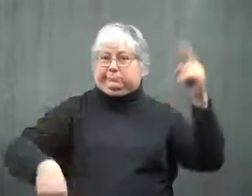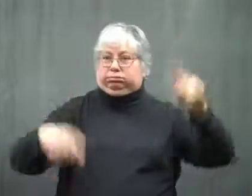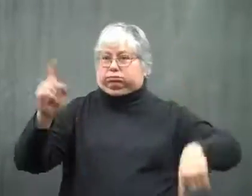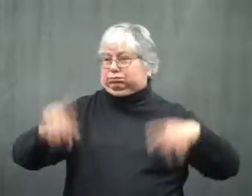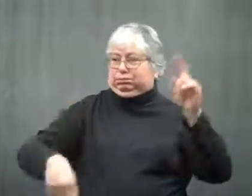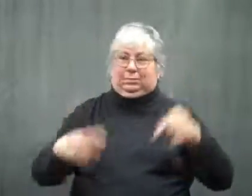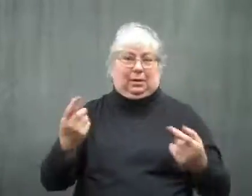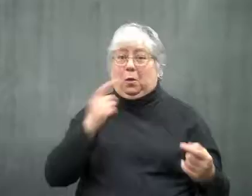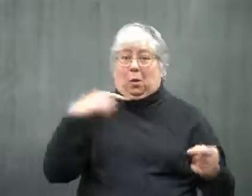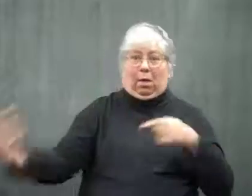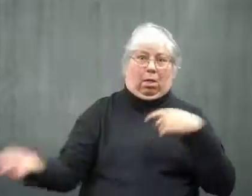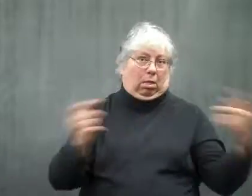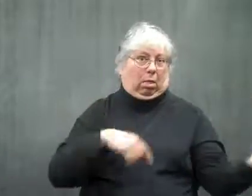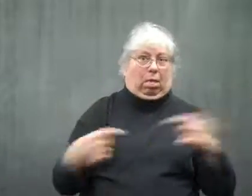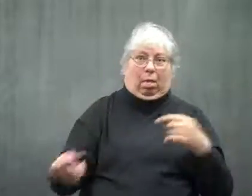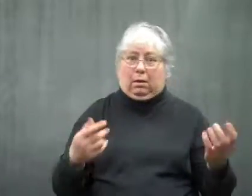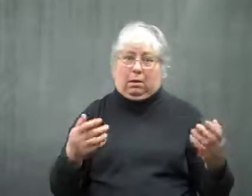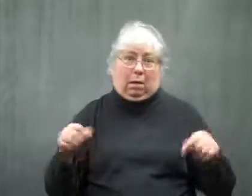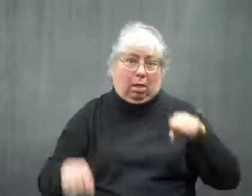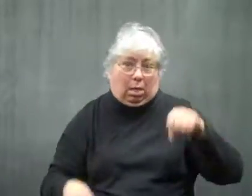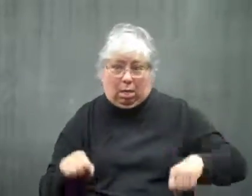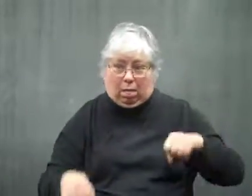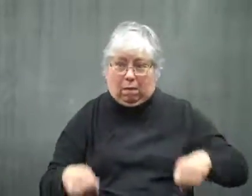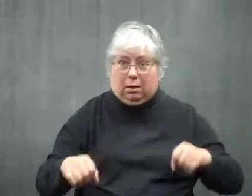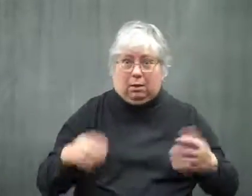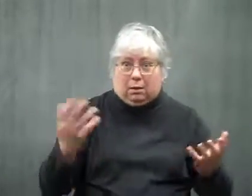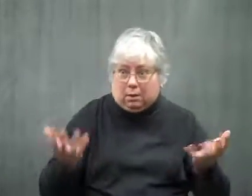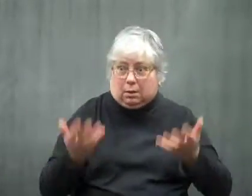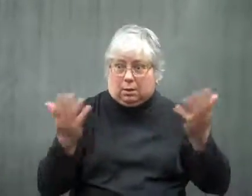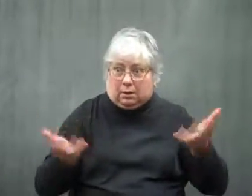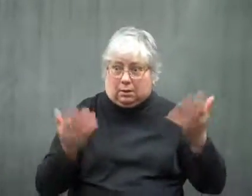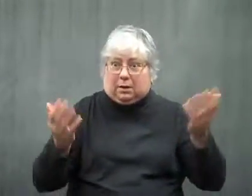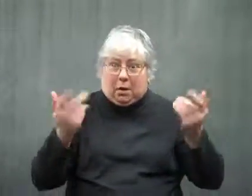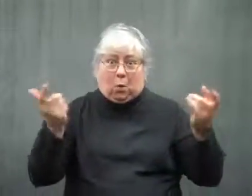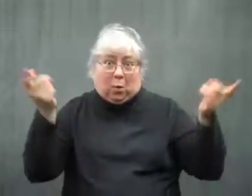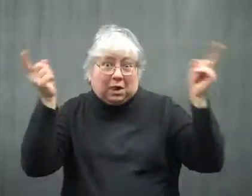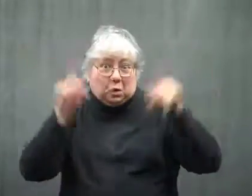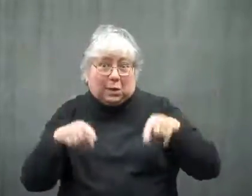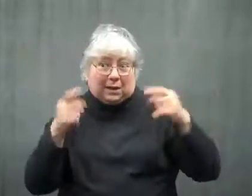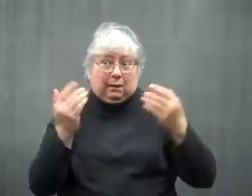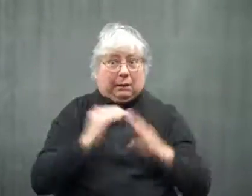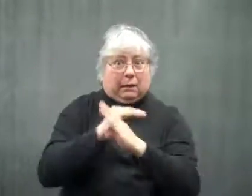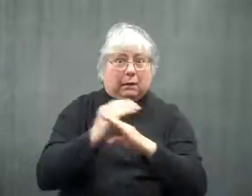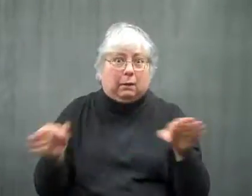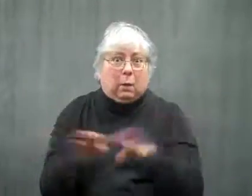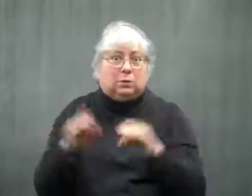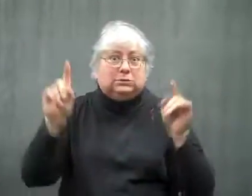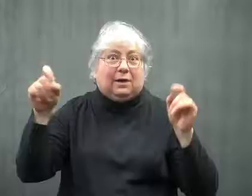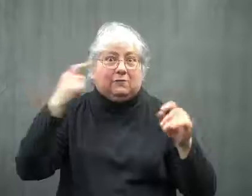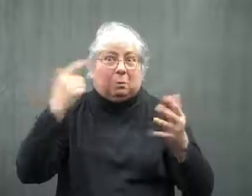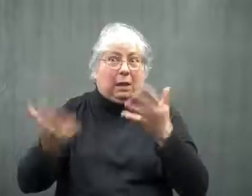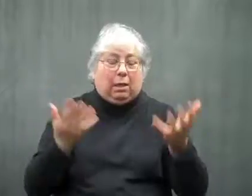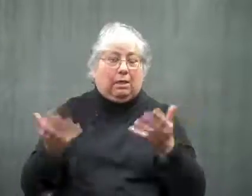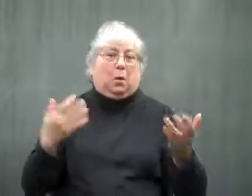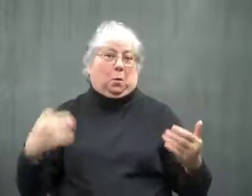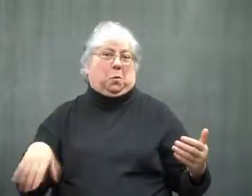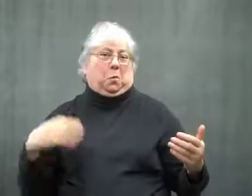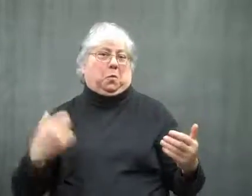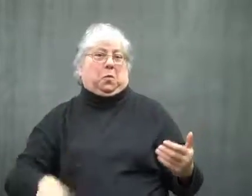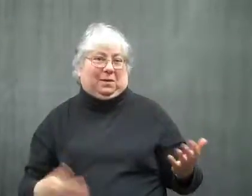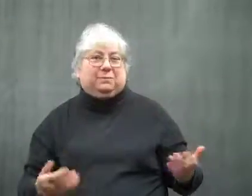It's all over the map, and many wondered if an agreement to avert a shutdown would happen.